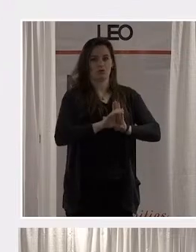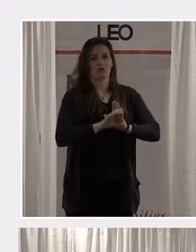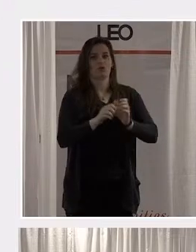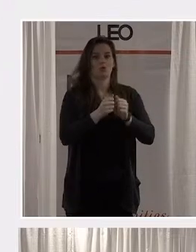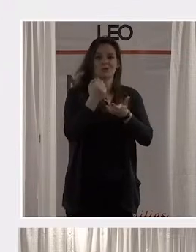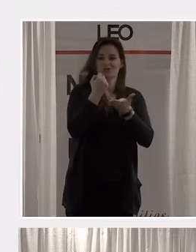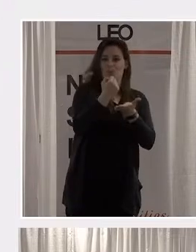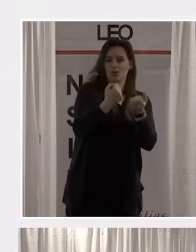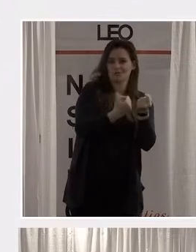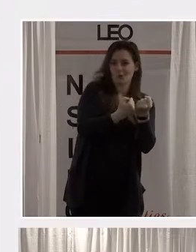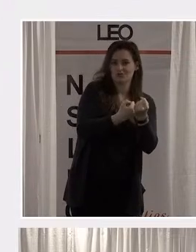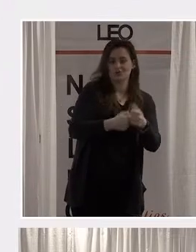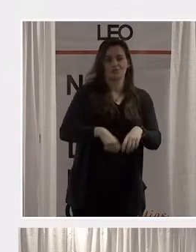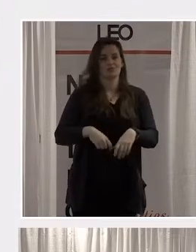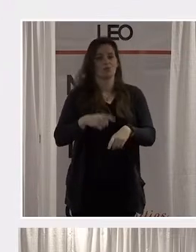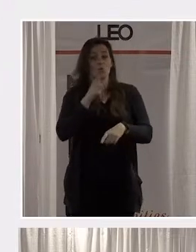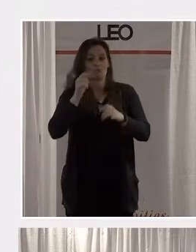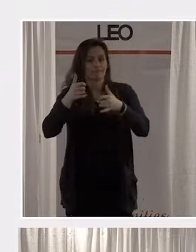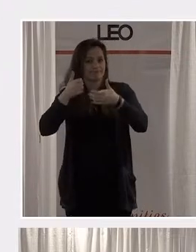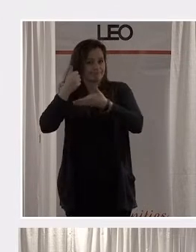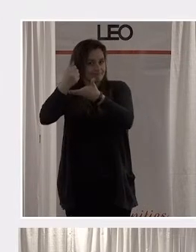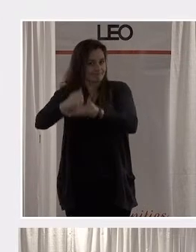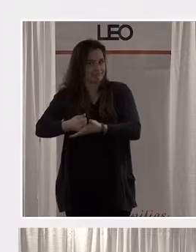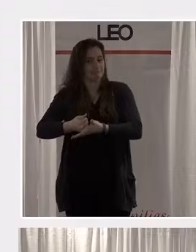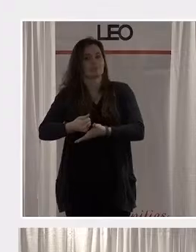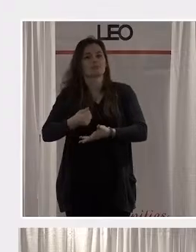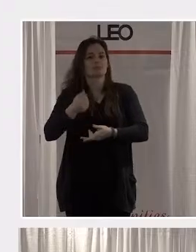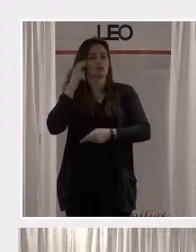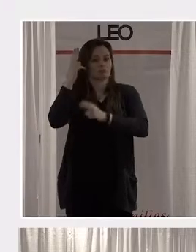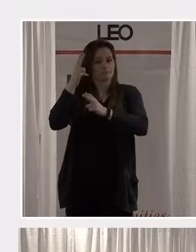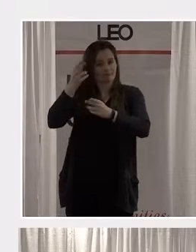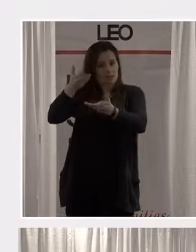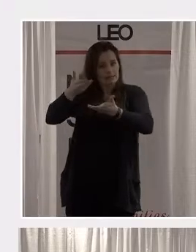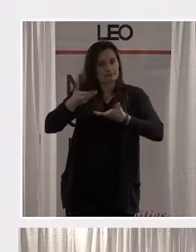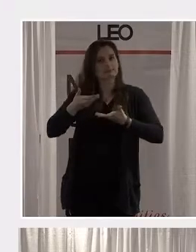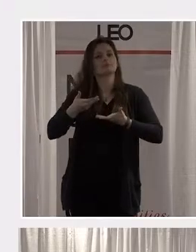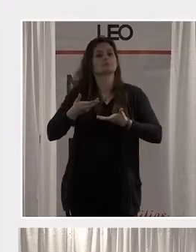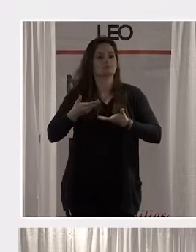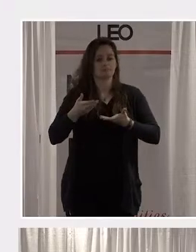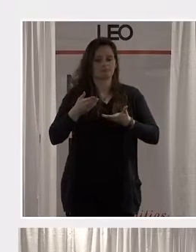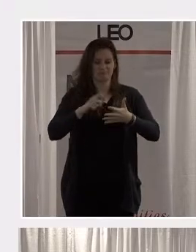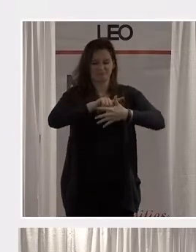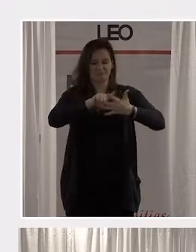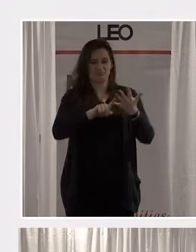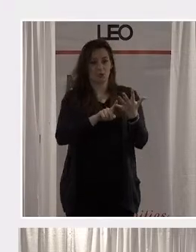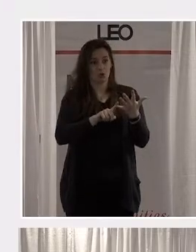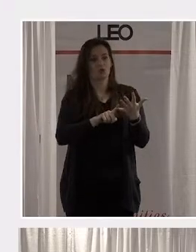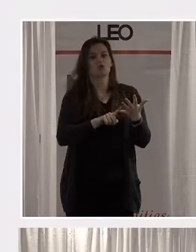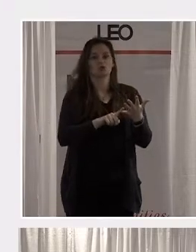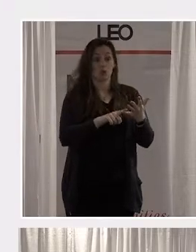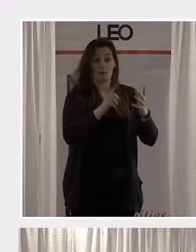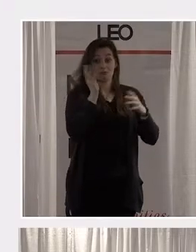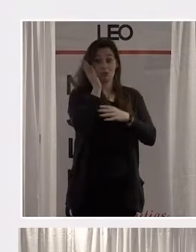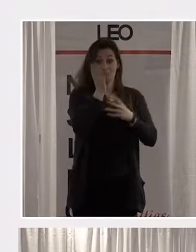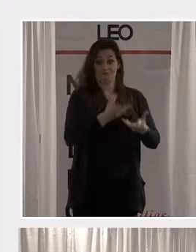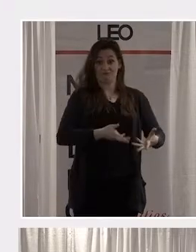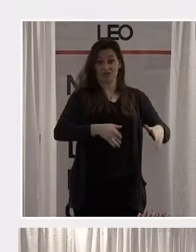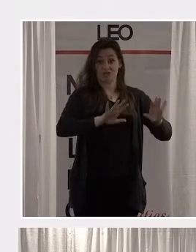DIGNITARIES AND HONOURED GUESTS FOLLOWING THE PRESENTATION. SO PLEASE DON'T RUN OFF AND YOU MIGHT BE CAMERA SHY,